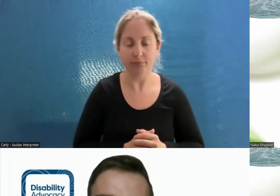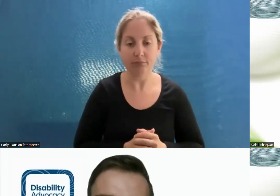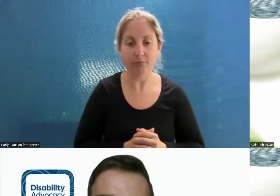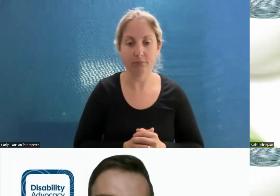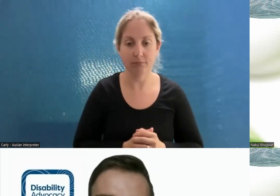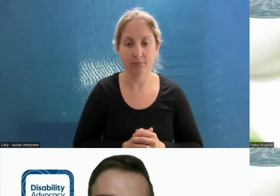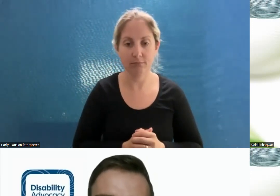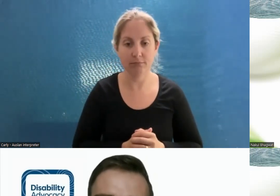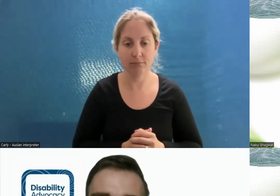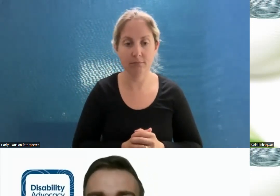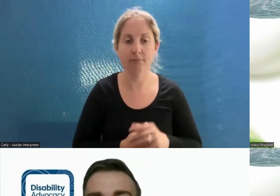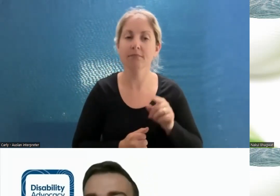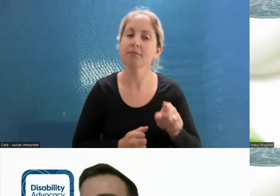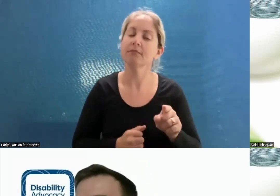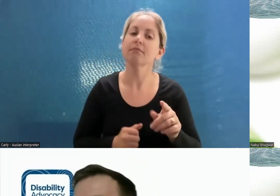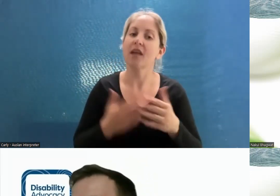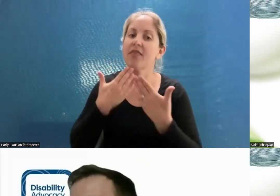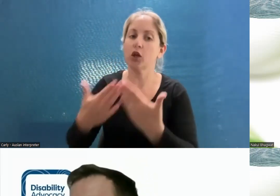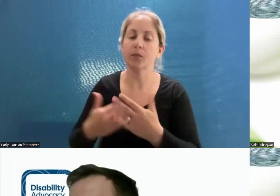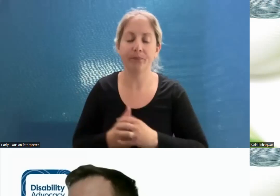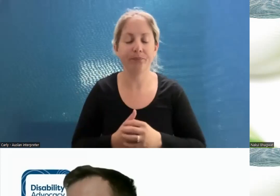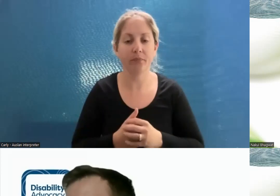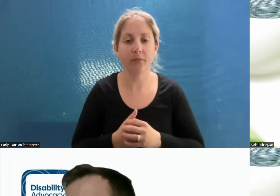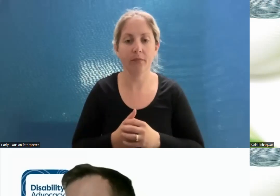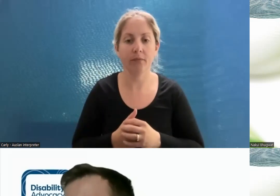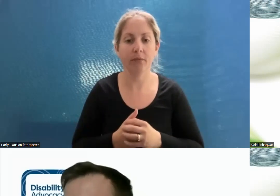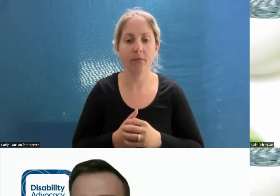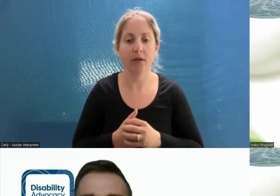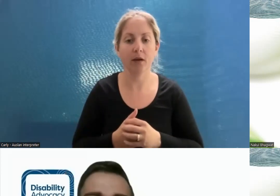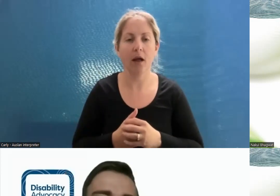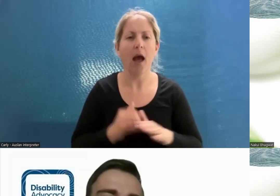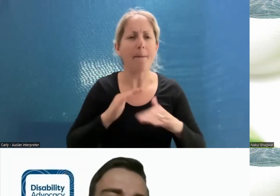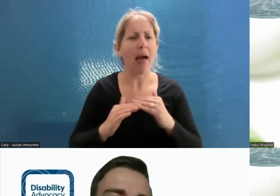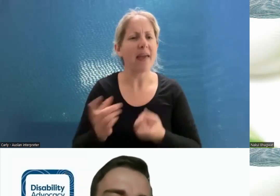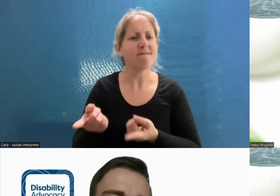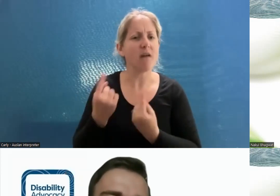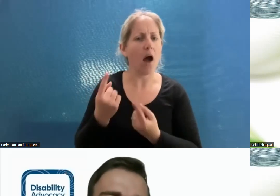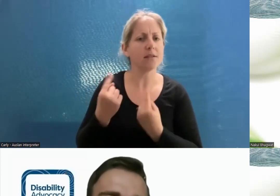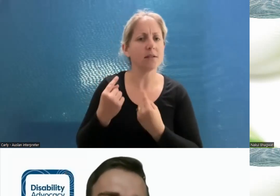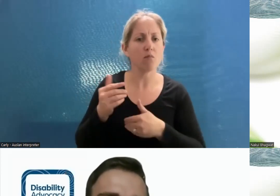Following on from that, in terms of the advice process, there's a question here again for